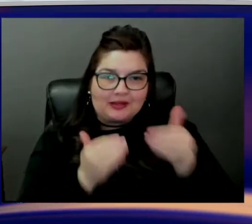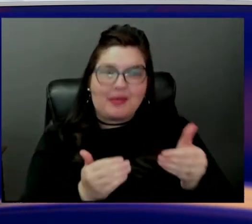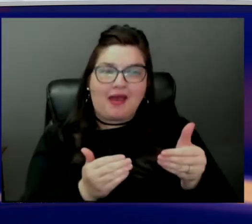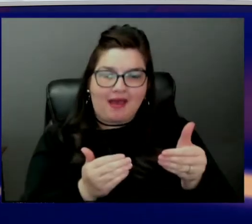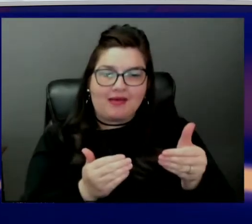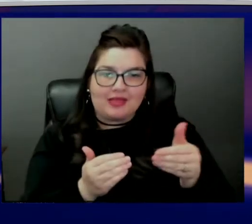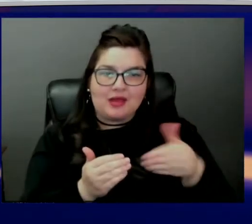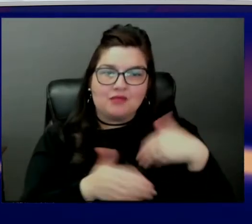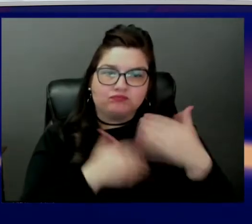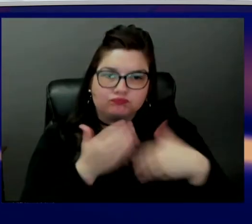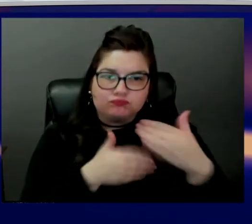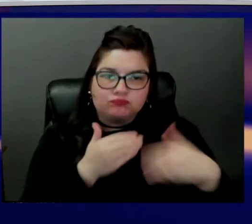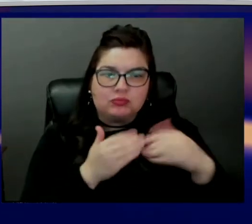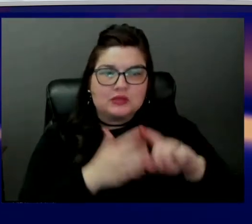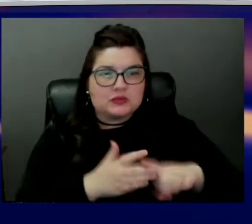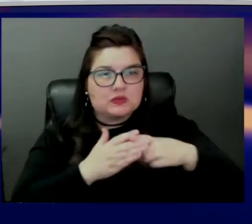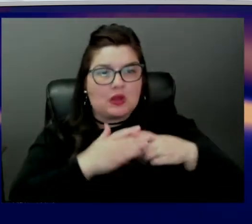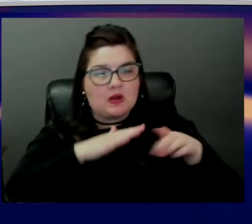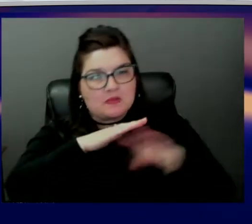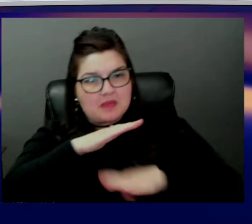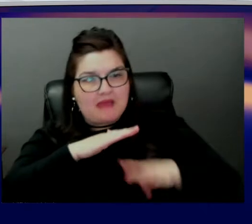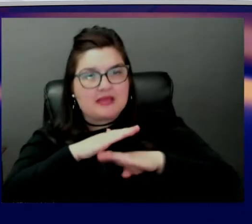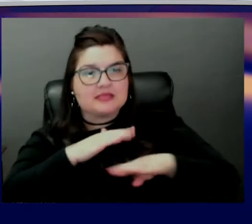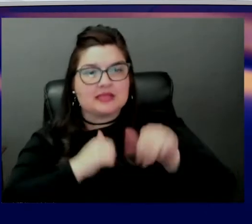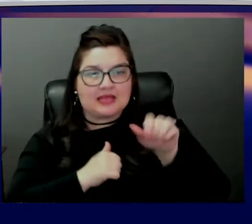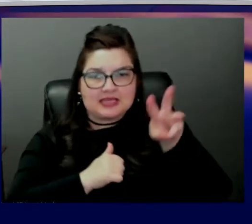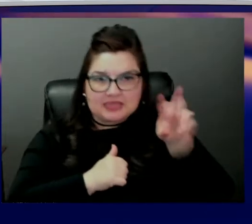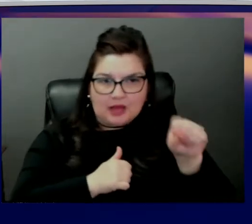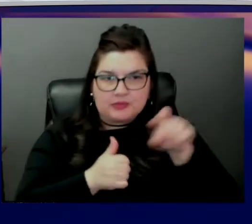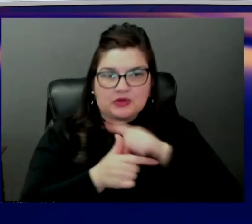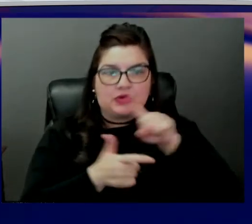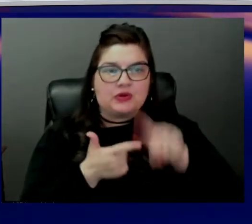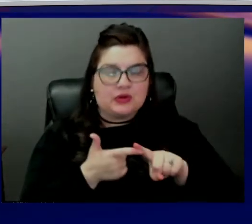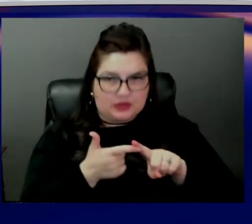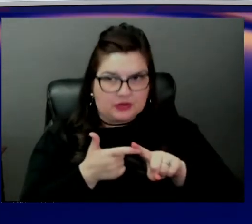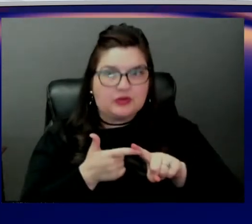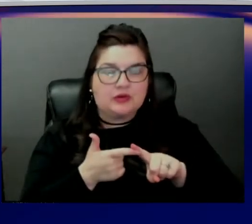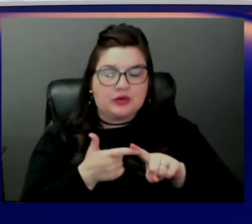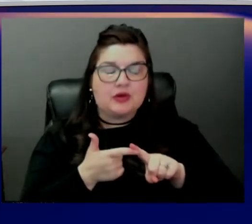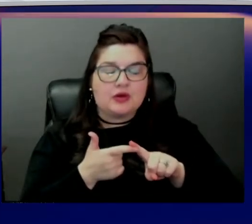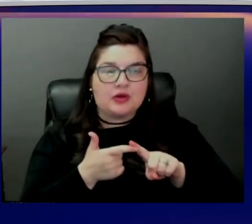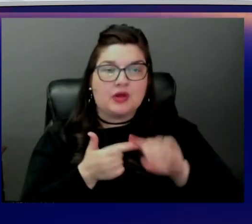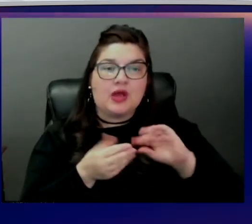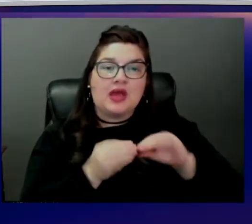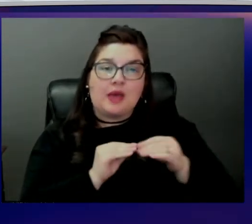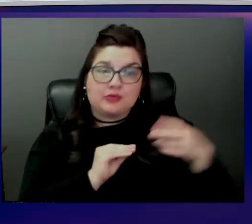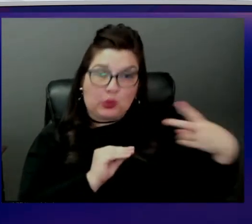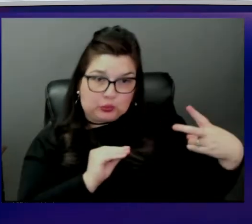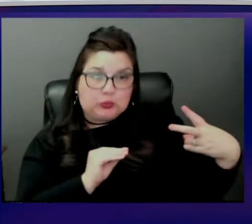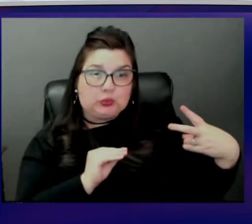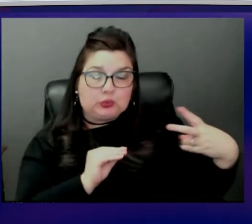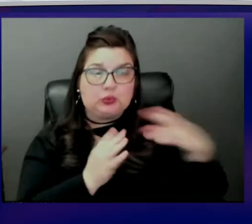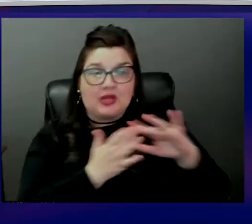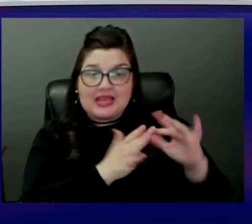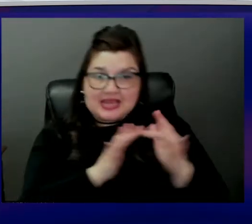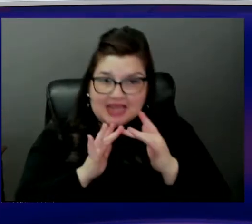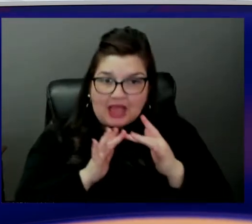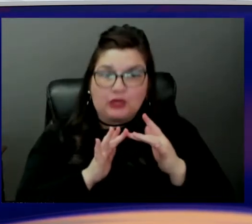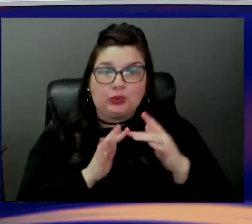the basics of AWS. Then we focus on, in the episode two, we talk about Networking, Compute and Security which are the fundamentals,